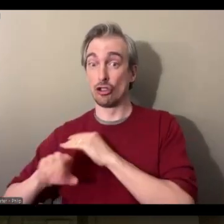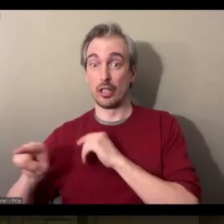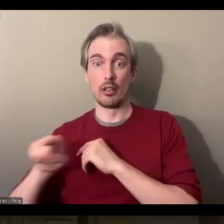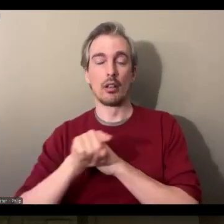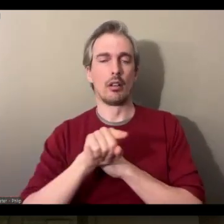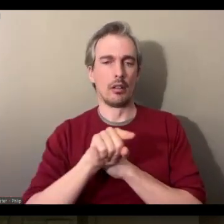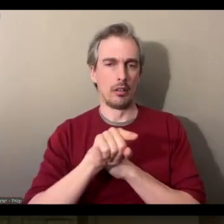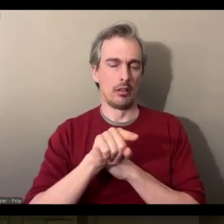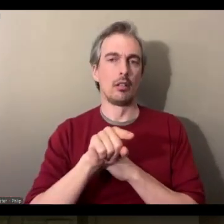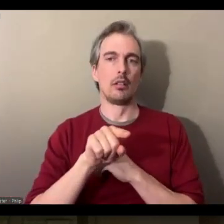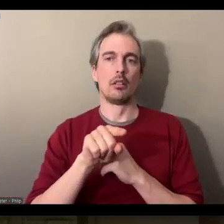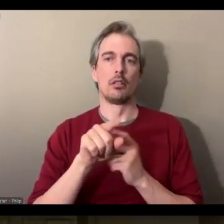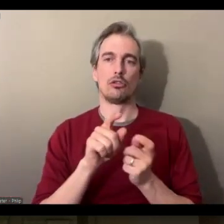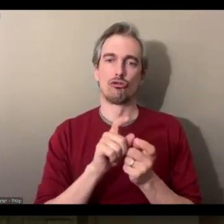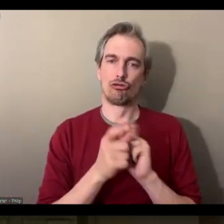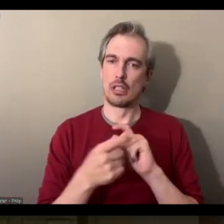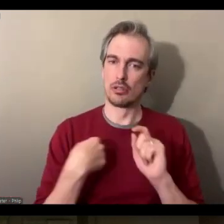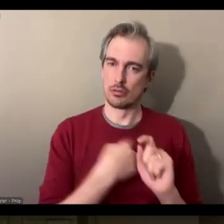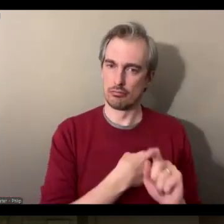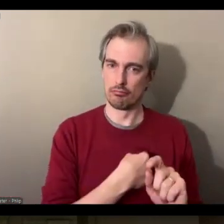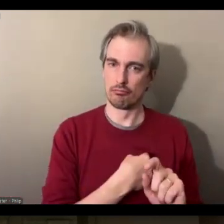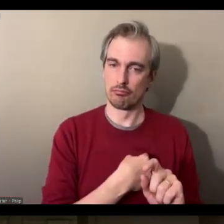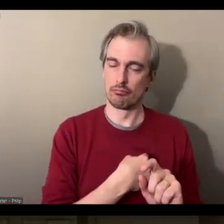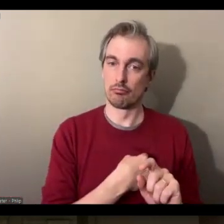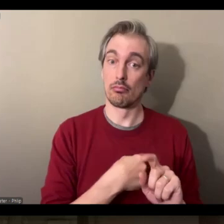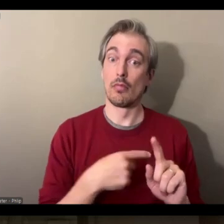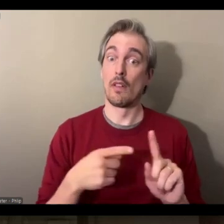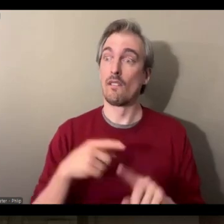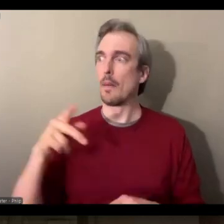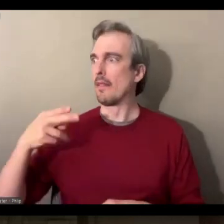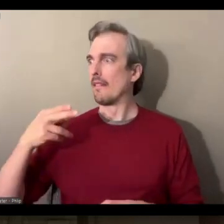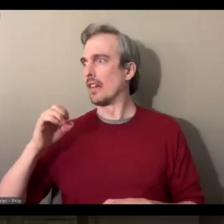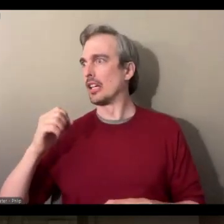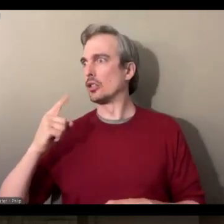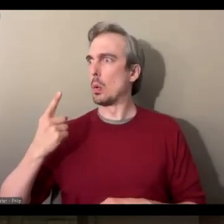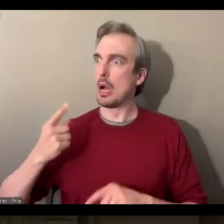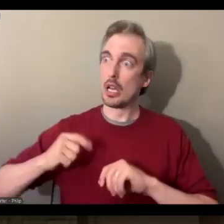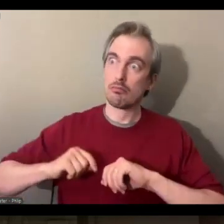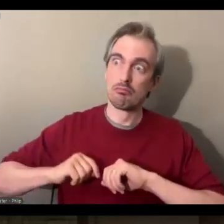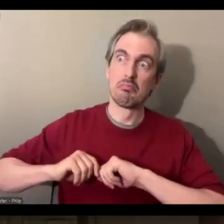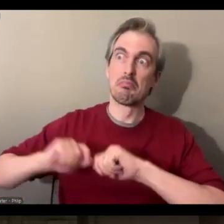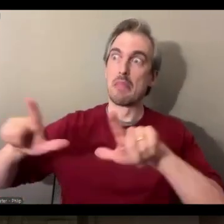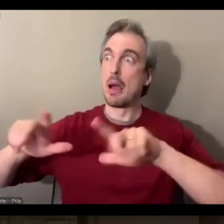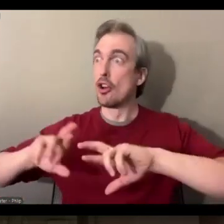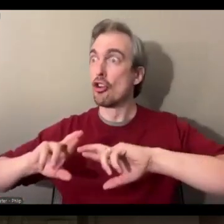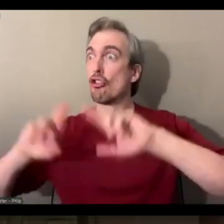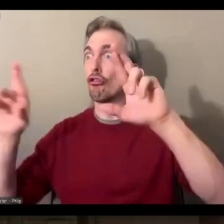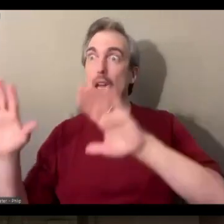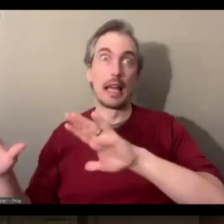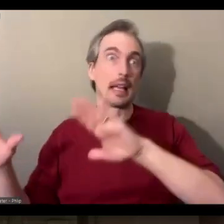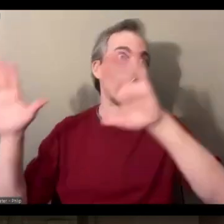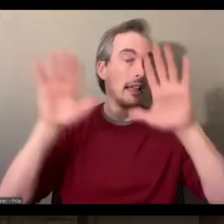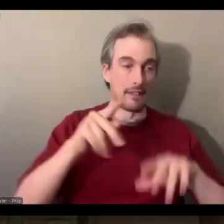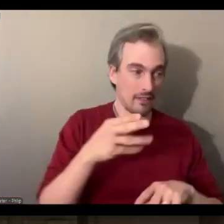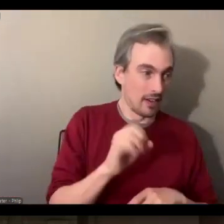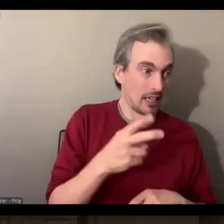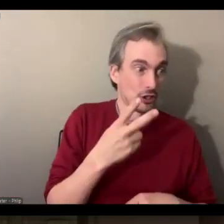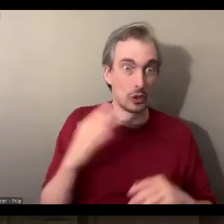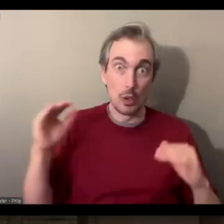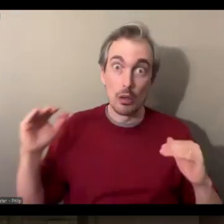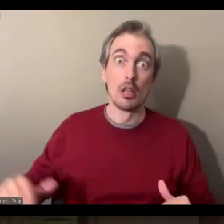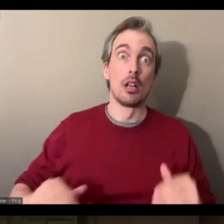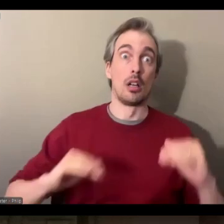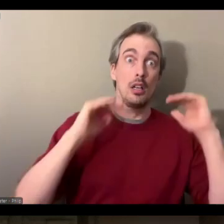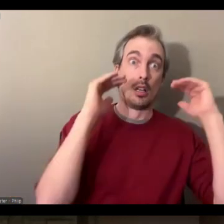sort of phase 1 to phase 2, into more iterative improvements. Our timeline shifted from getting